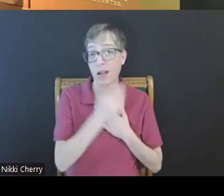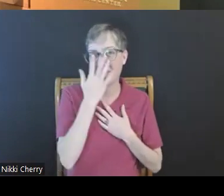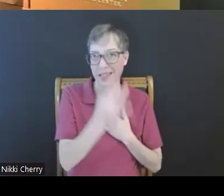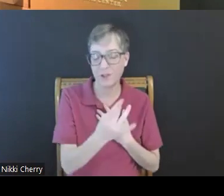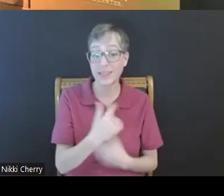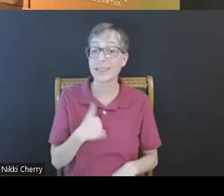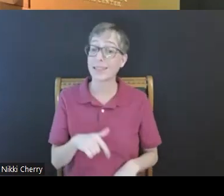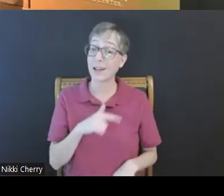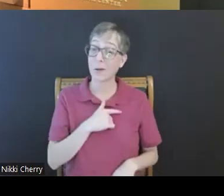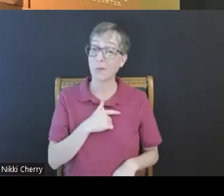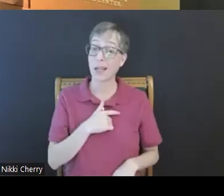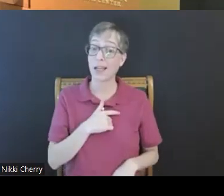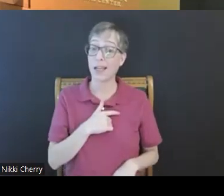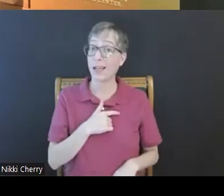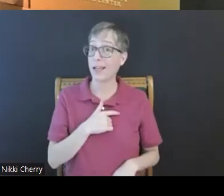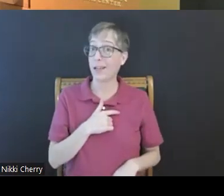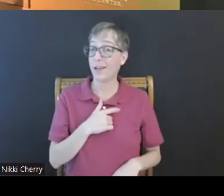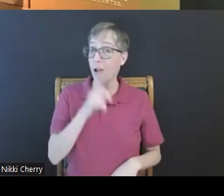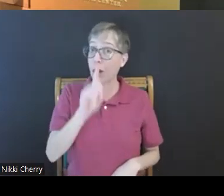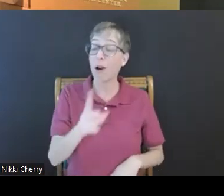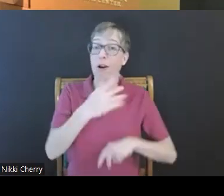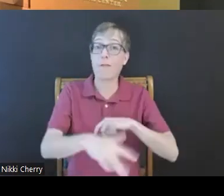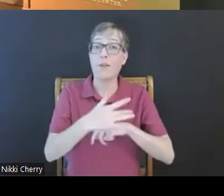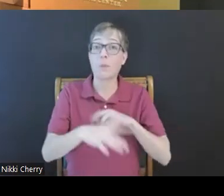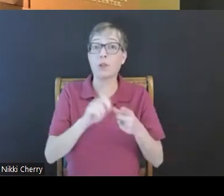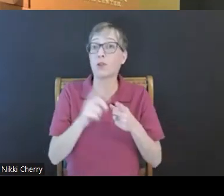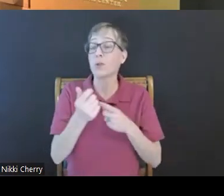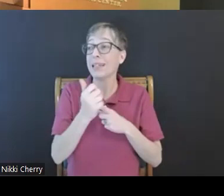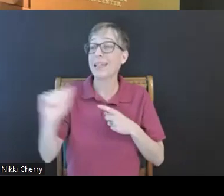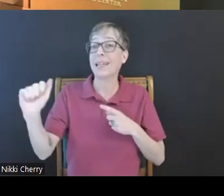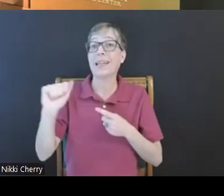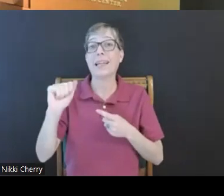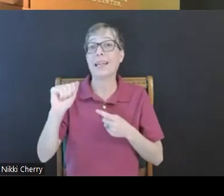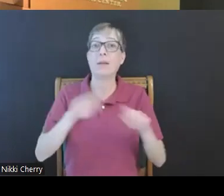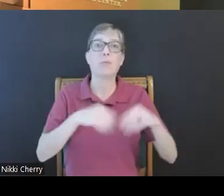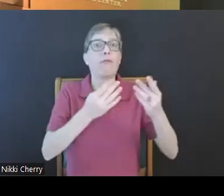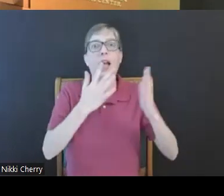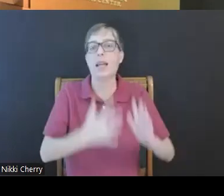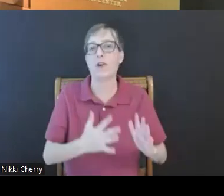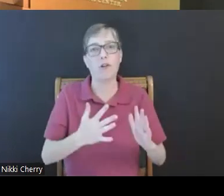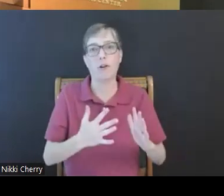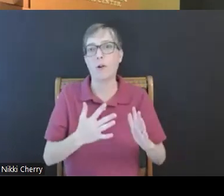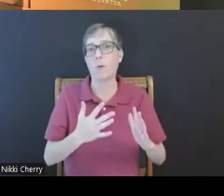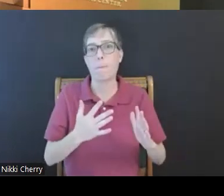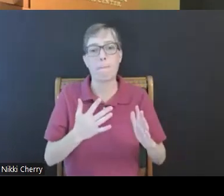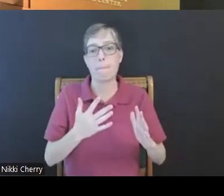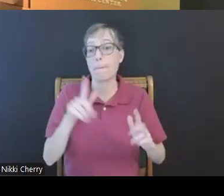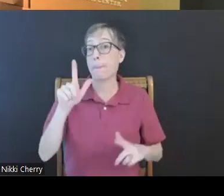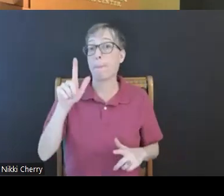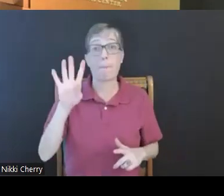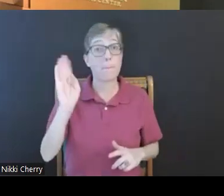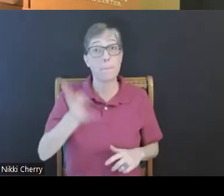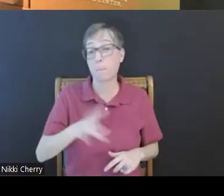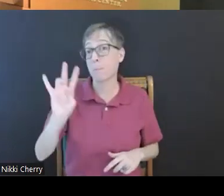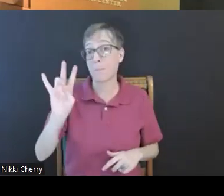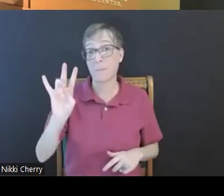provider in the state of Washington 247 365 days a year so a pediatrician uh uh you know an internist